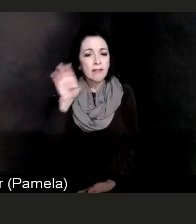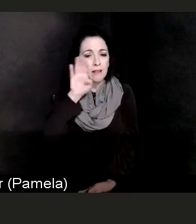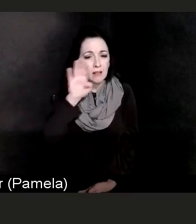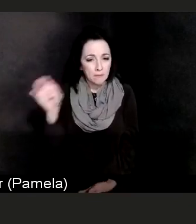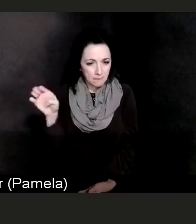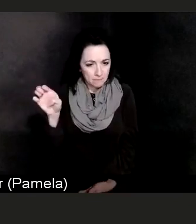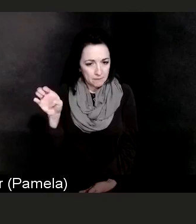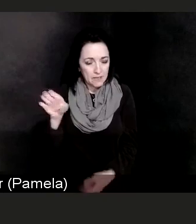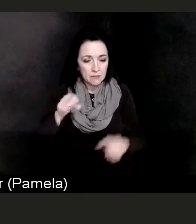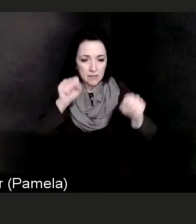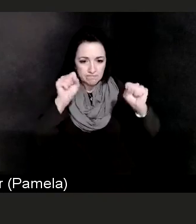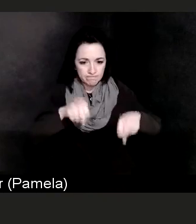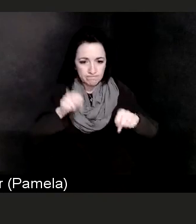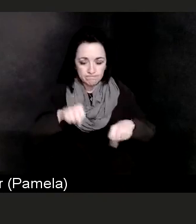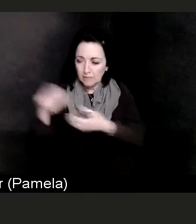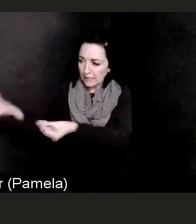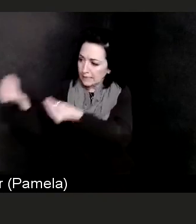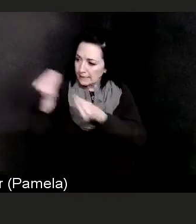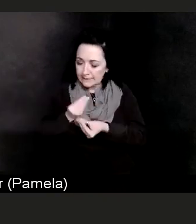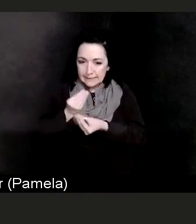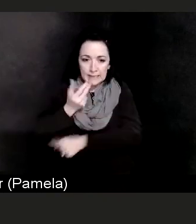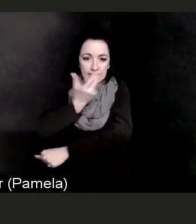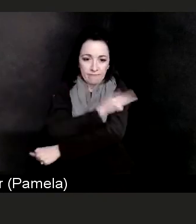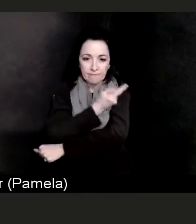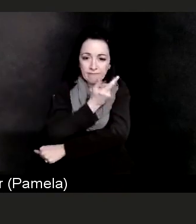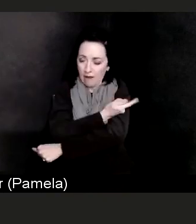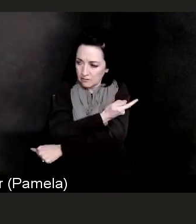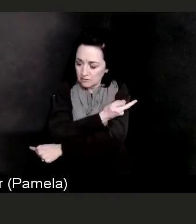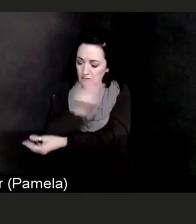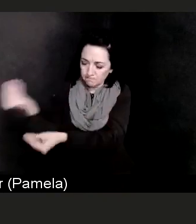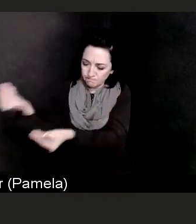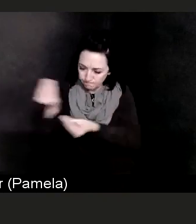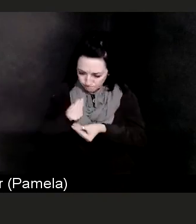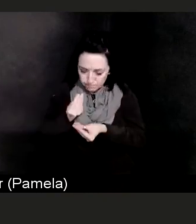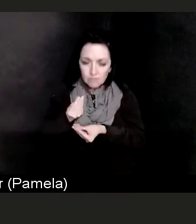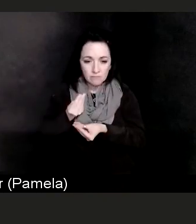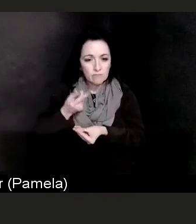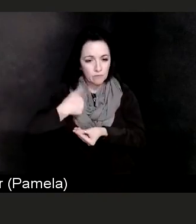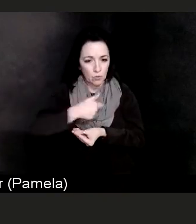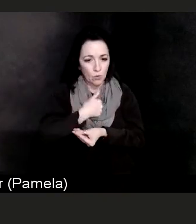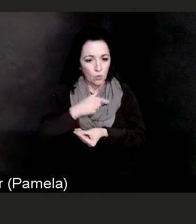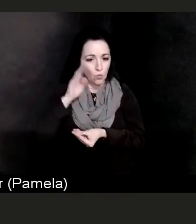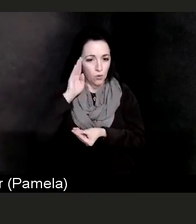give us all the vaccines you can and we'll use it with dedication,